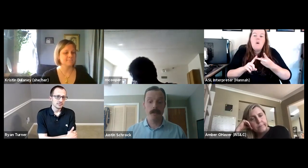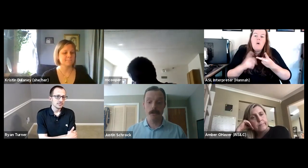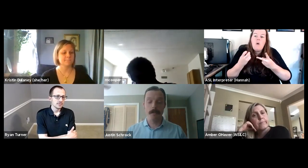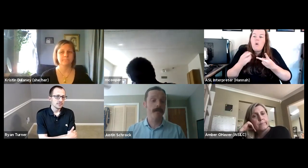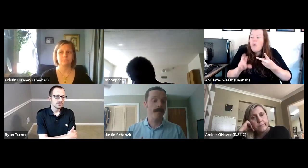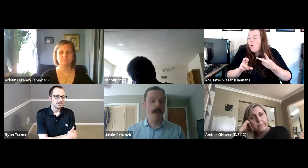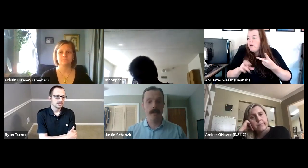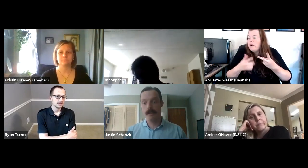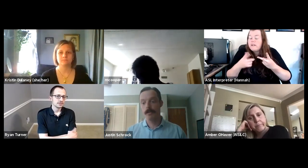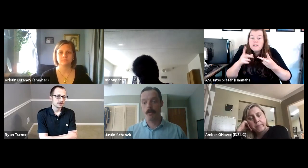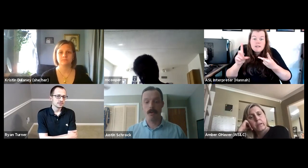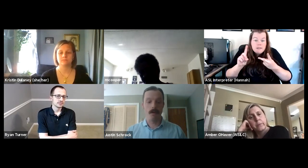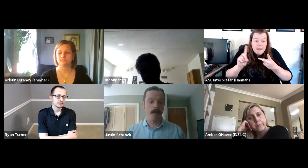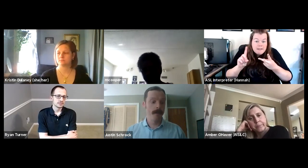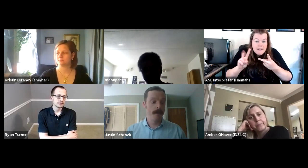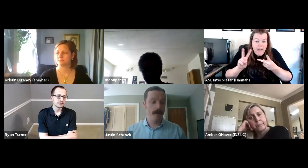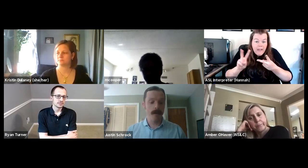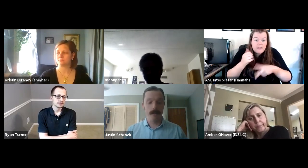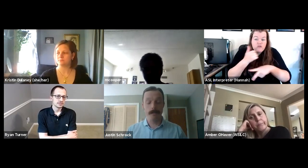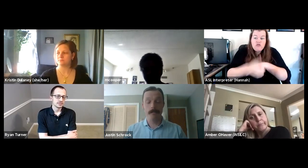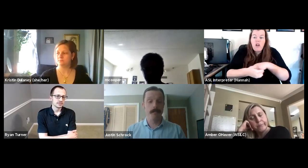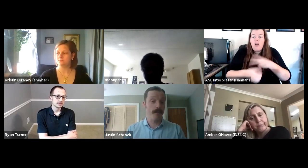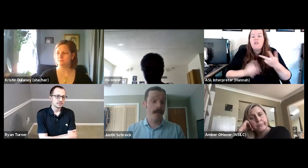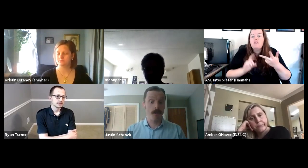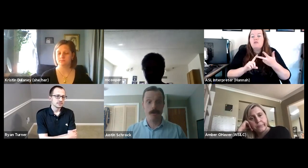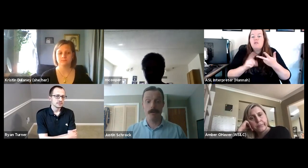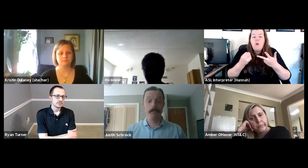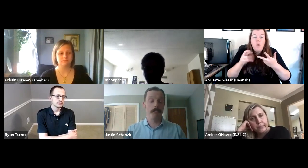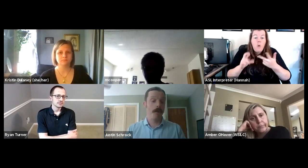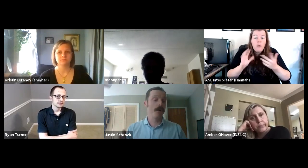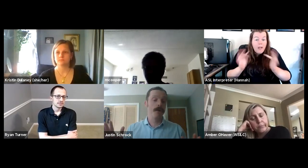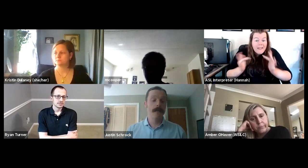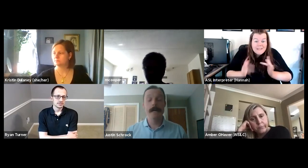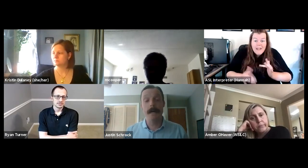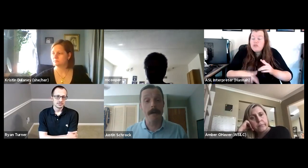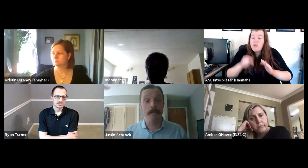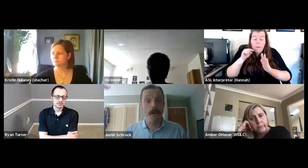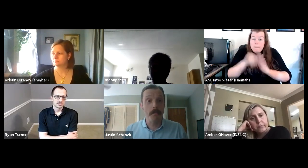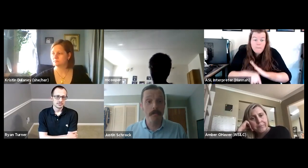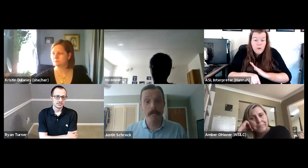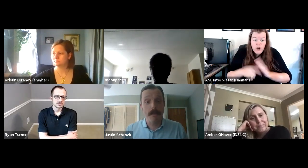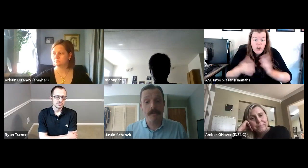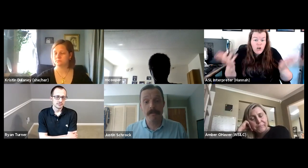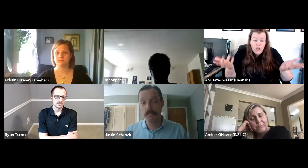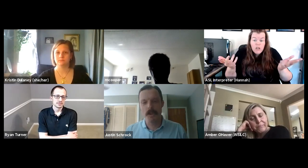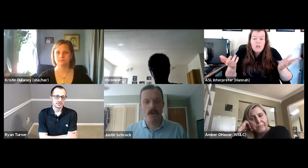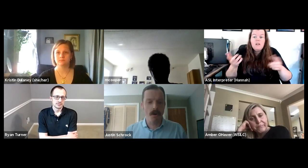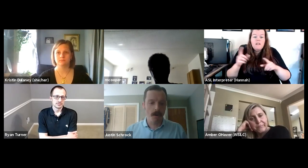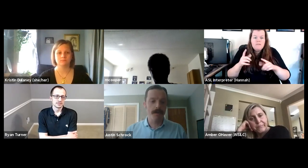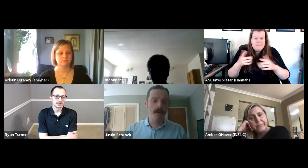you know domestic violence or uh molestation or murder um you know basic you know horrific